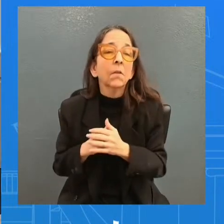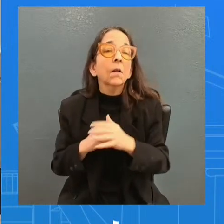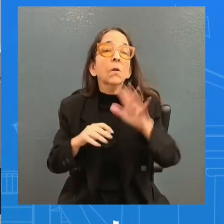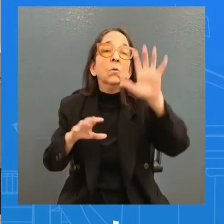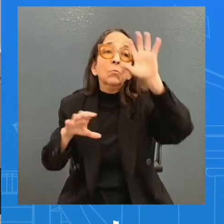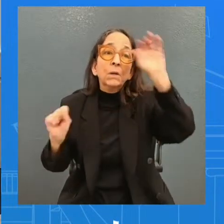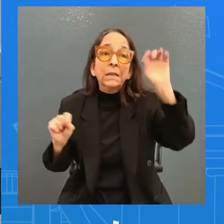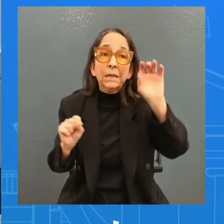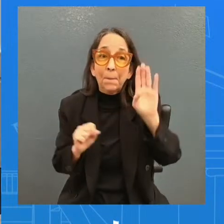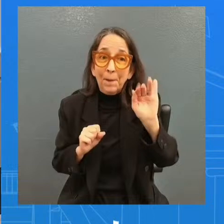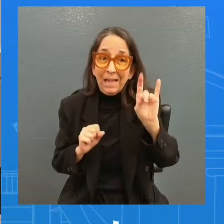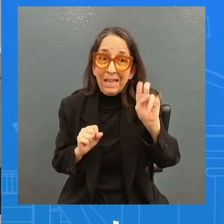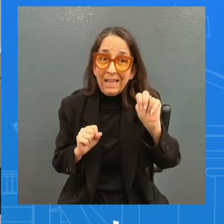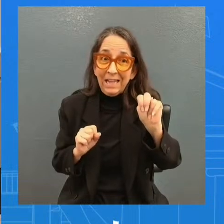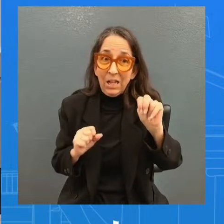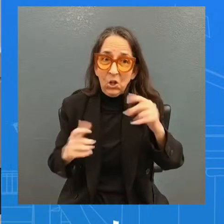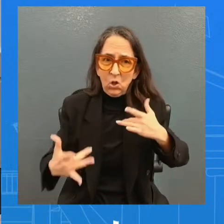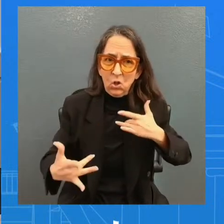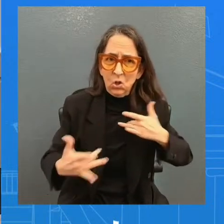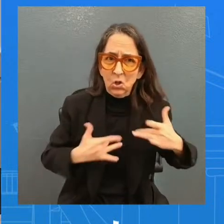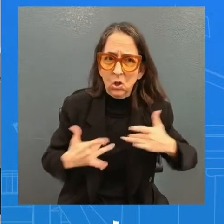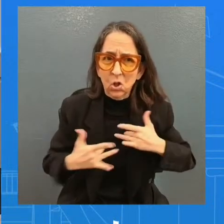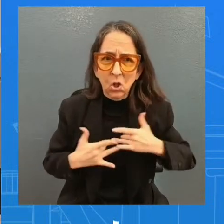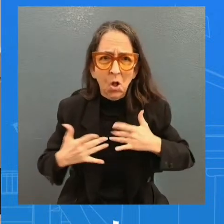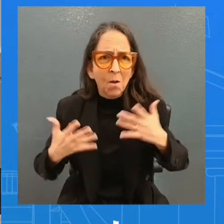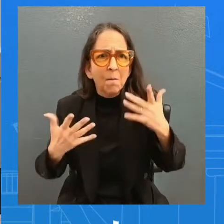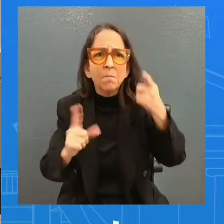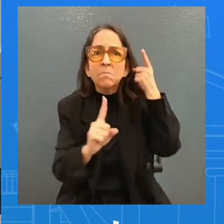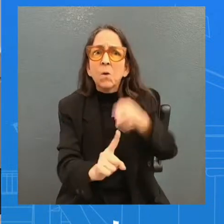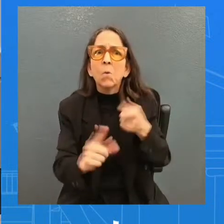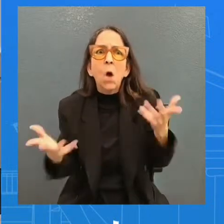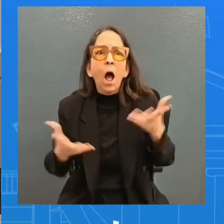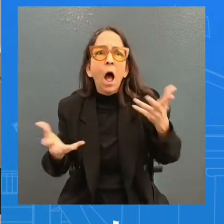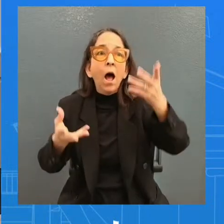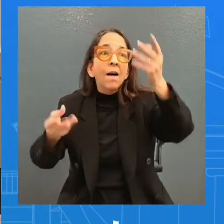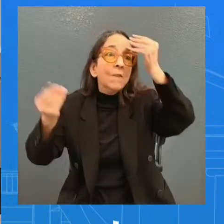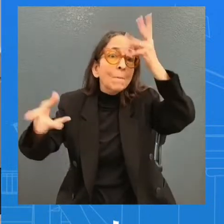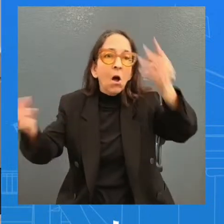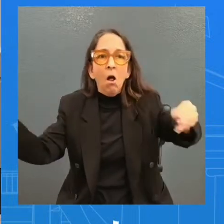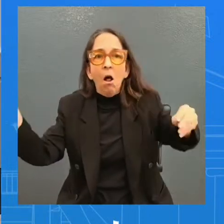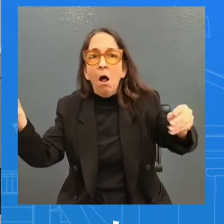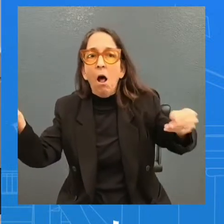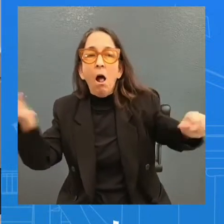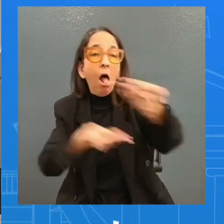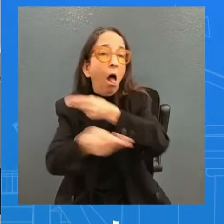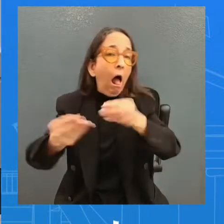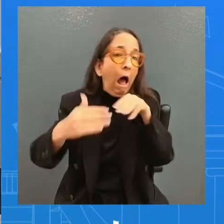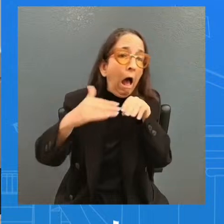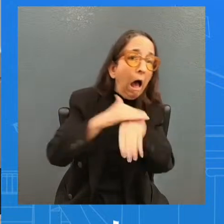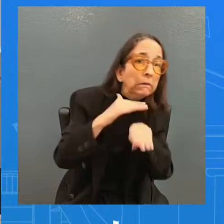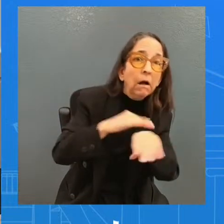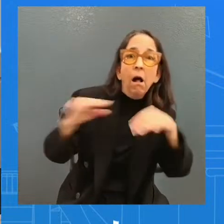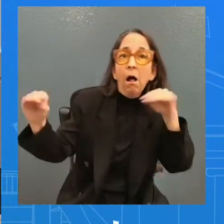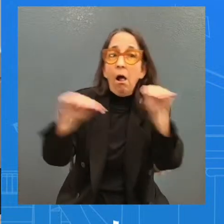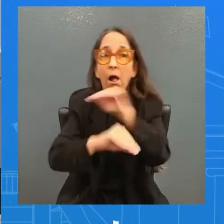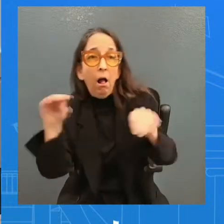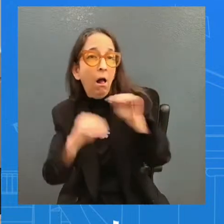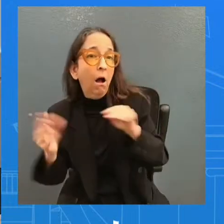to whatever intelligence or whatever he might need in terms of this transition? Are you -- is he comfortable with the information flow